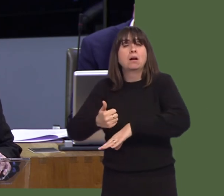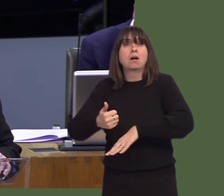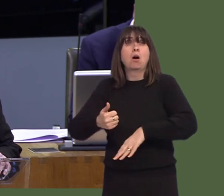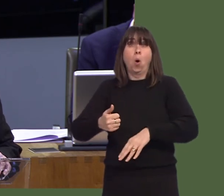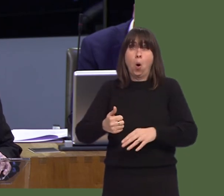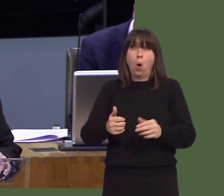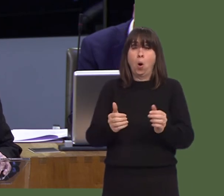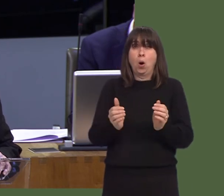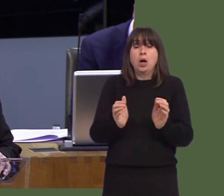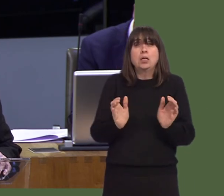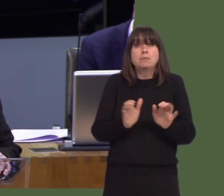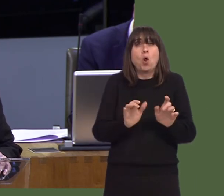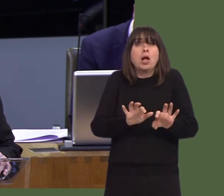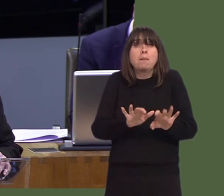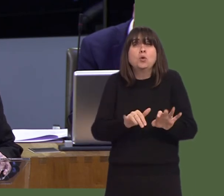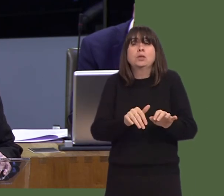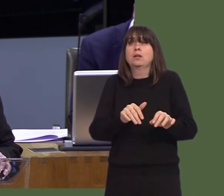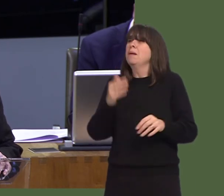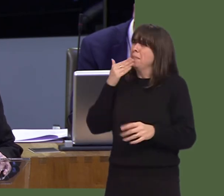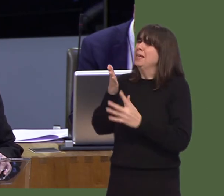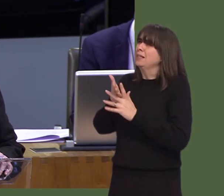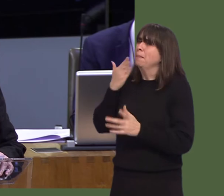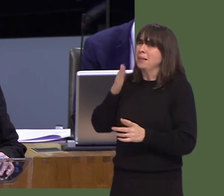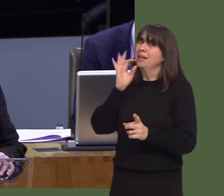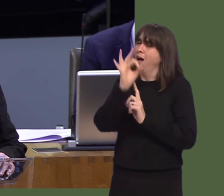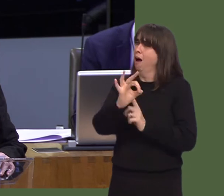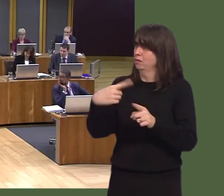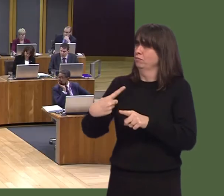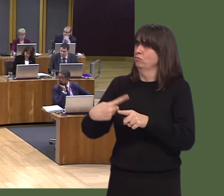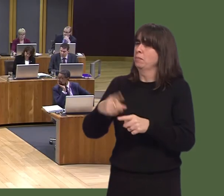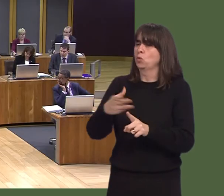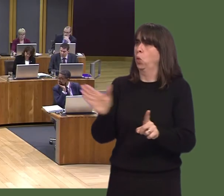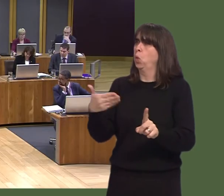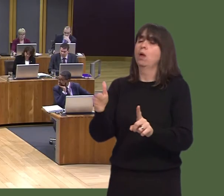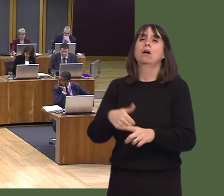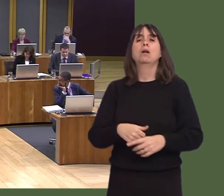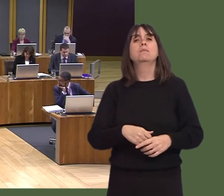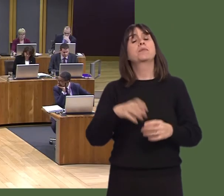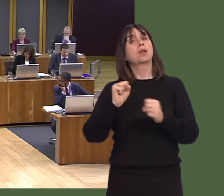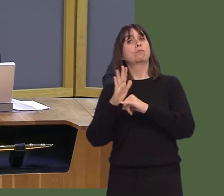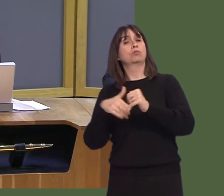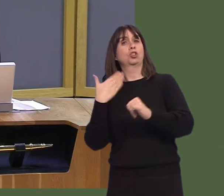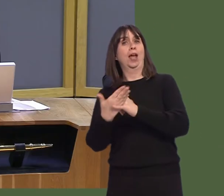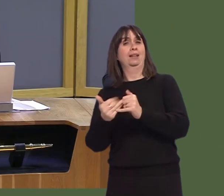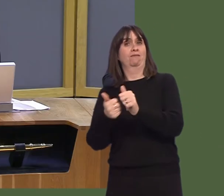Y Llywydd / The Llywydd: Questions now from the party leaders. The leader of the opposition, Andrew R.T. Davies.